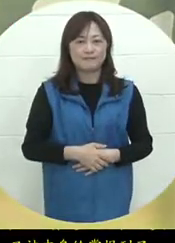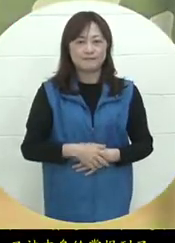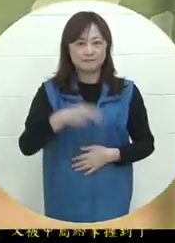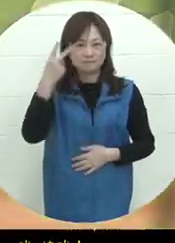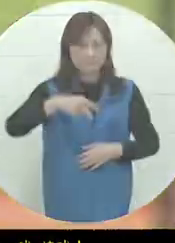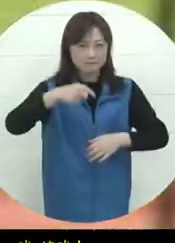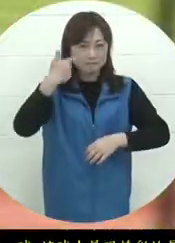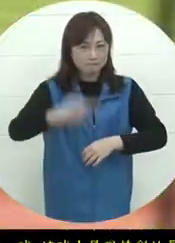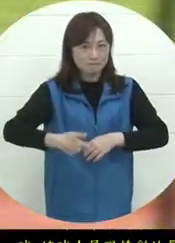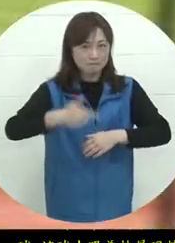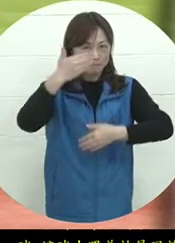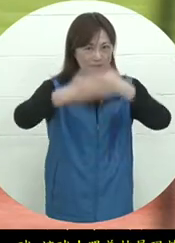Let's take a look .